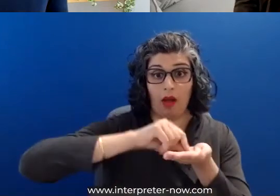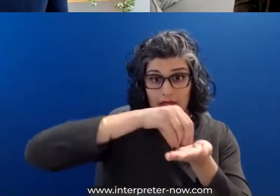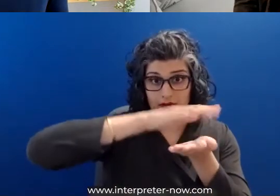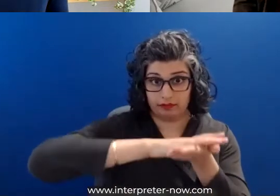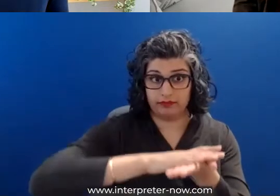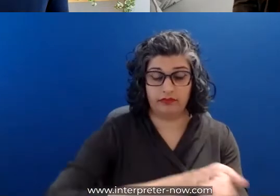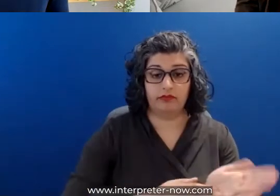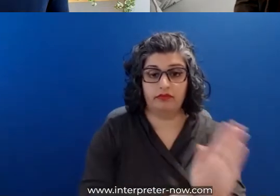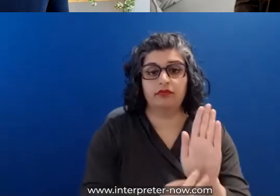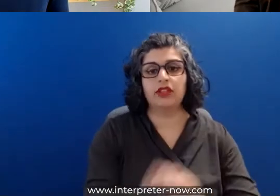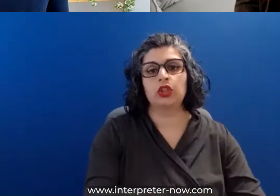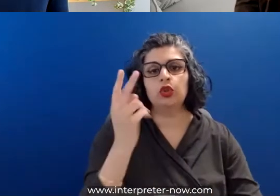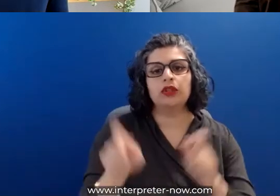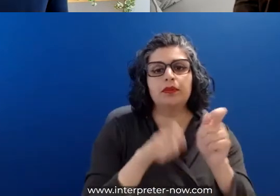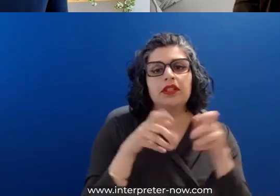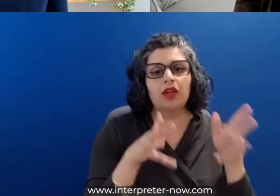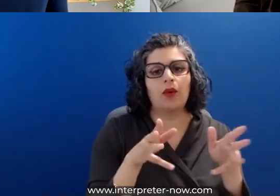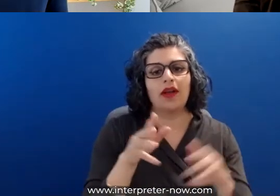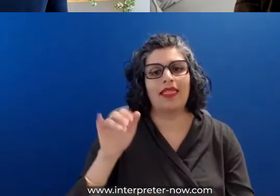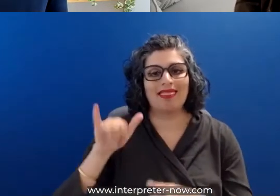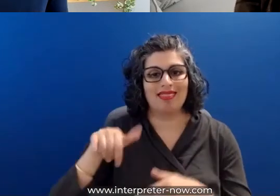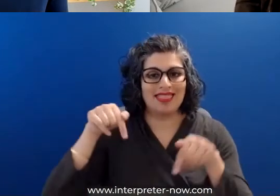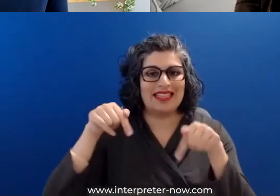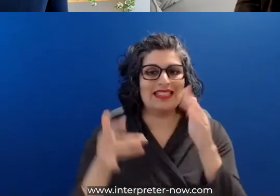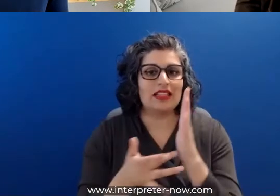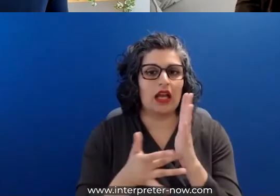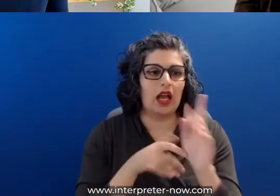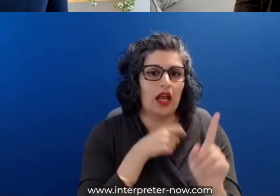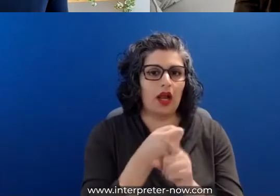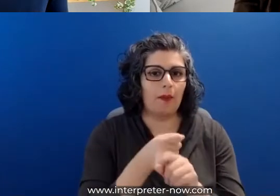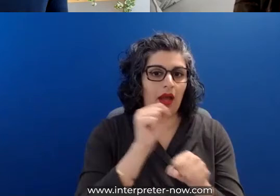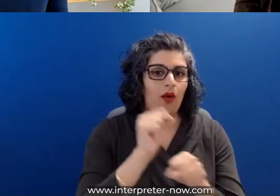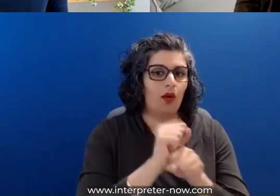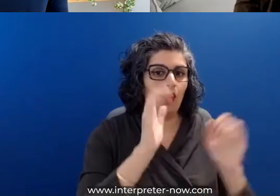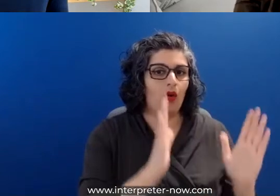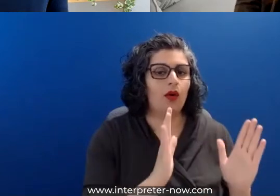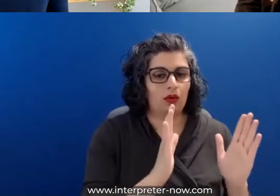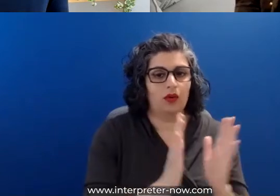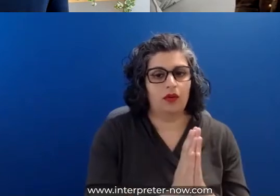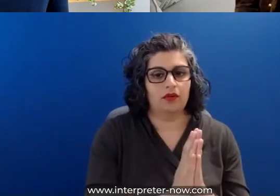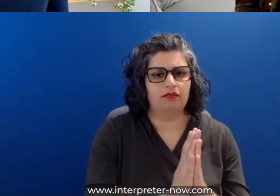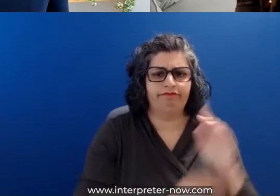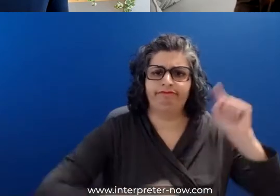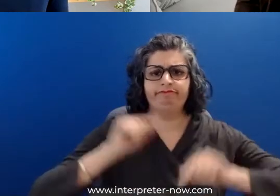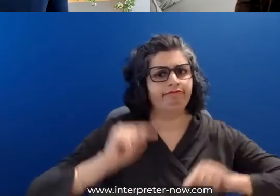ways in which algorithmic technologies impact workers in a range of employment contexts,